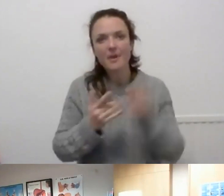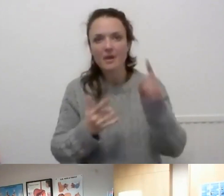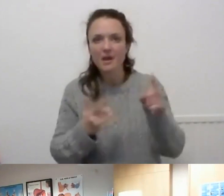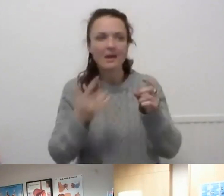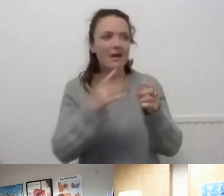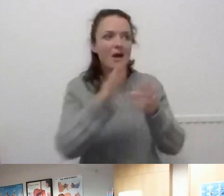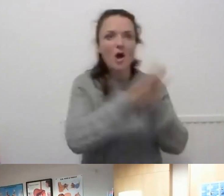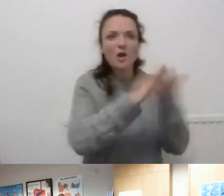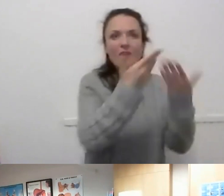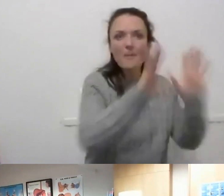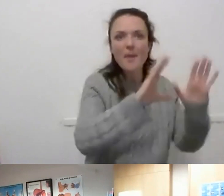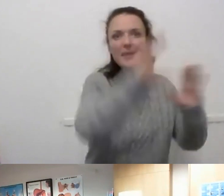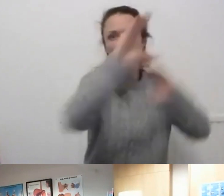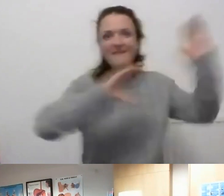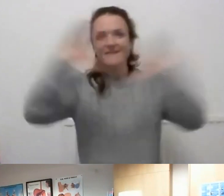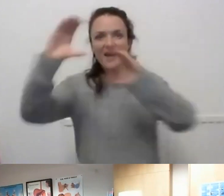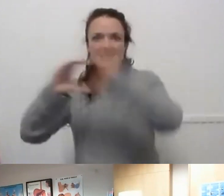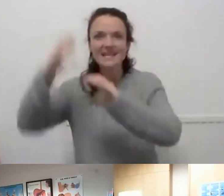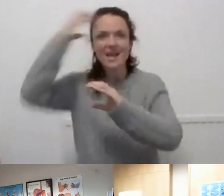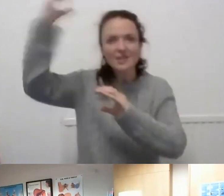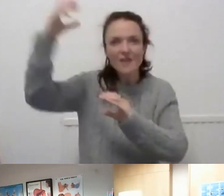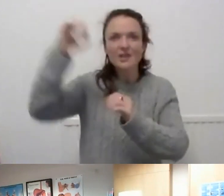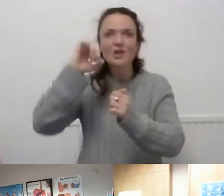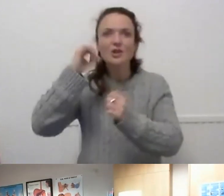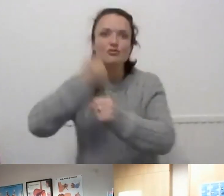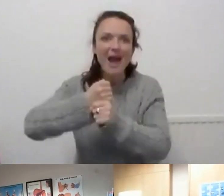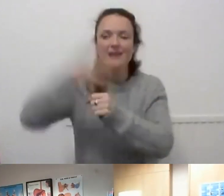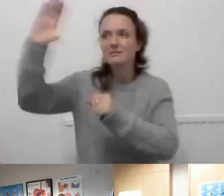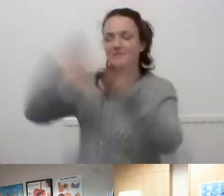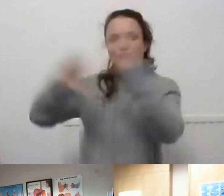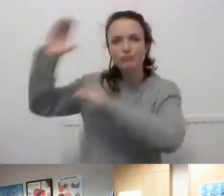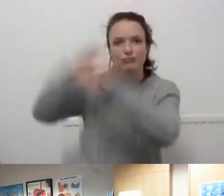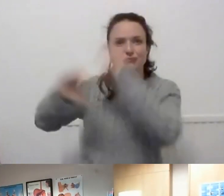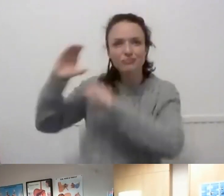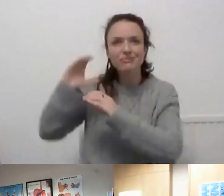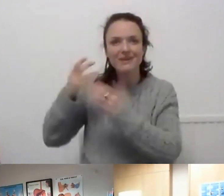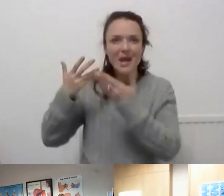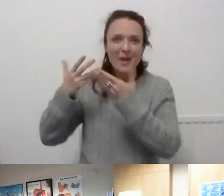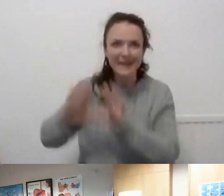government grants that go to universities. So not for most commercial companies. But yet that money